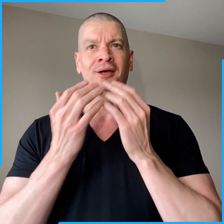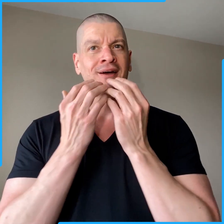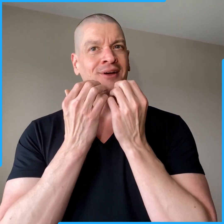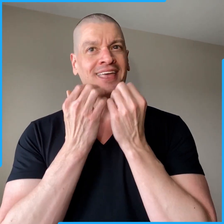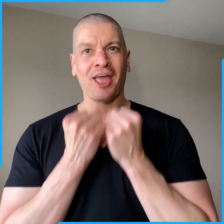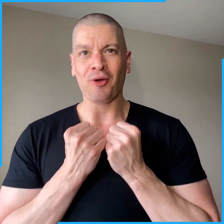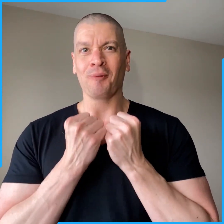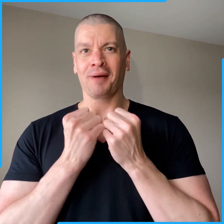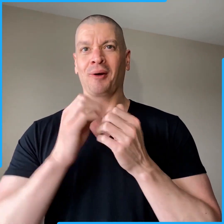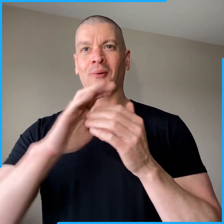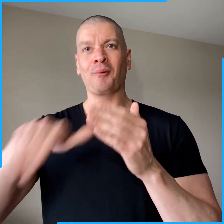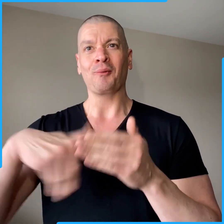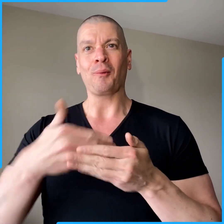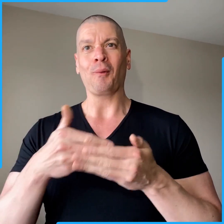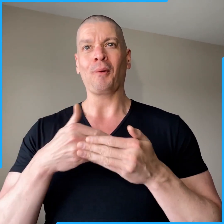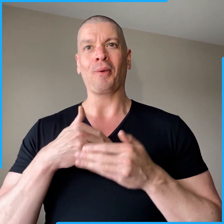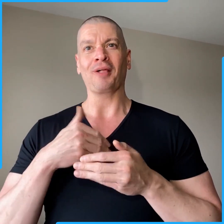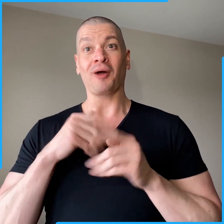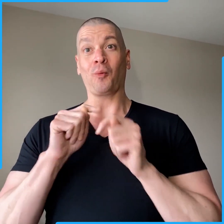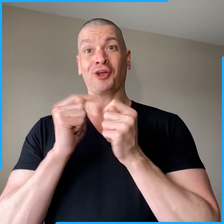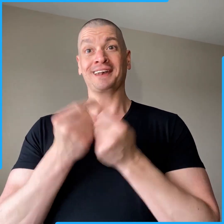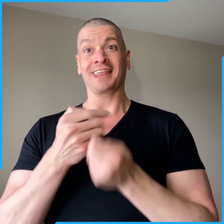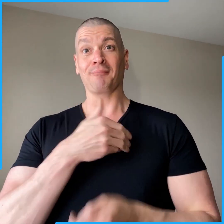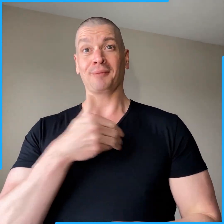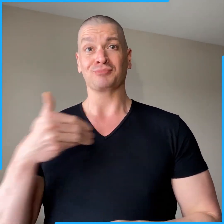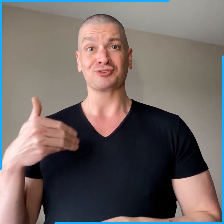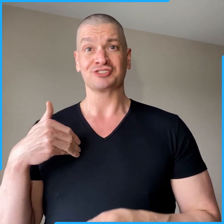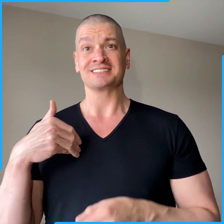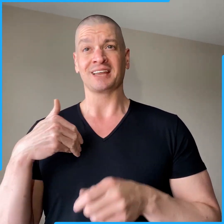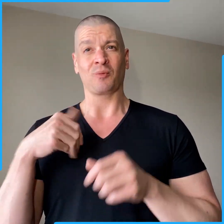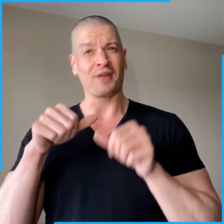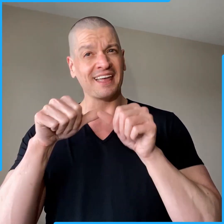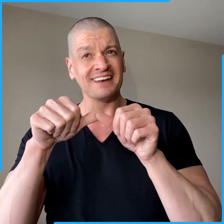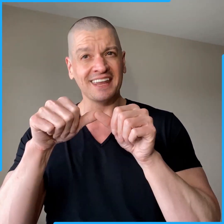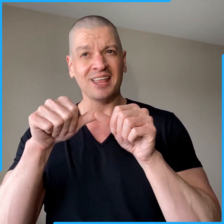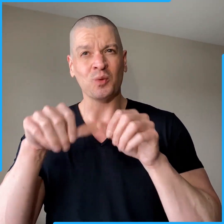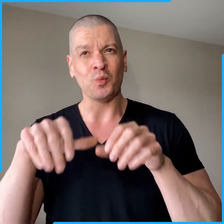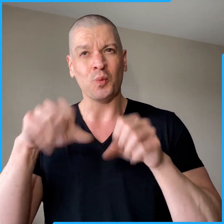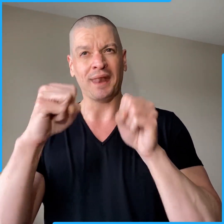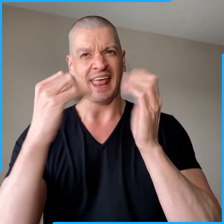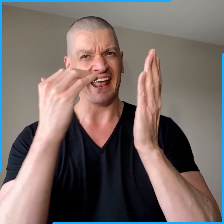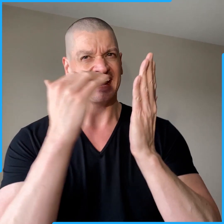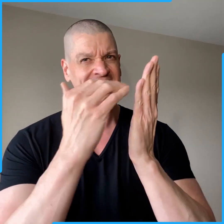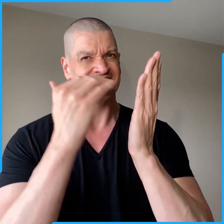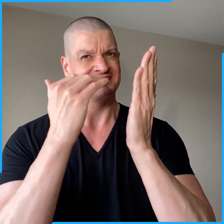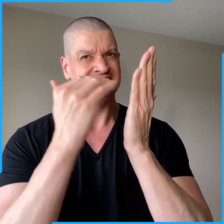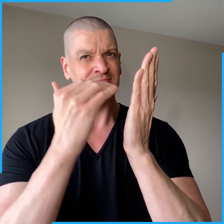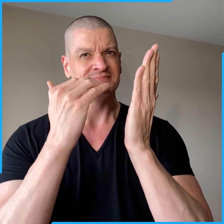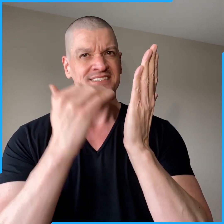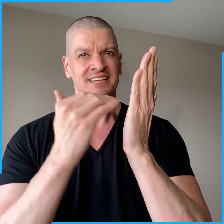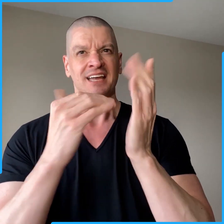We care about all of our team members and we continue to take steps